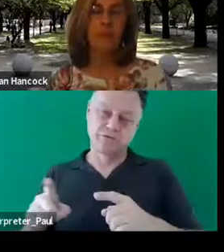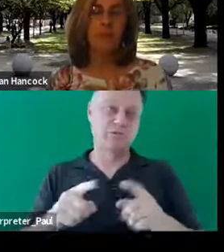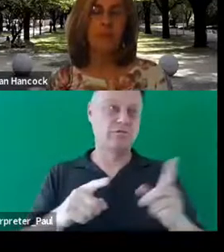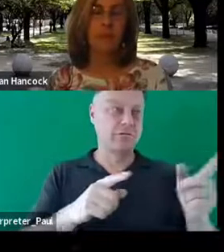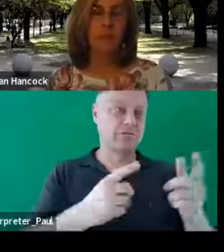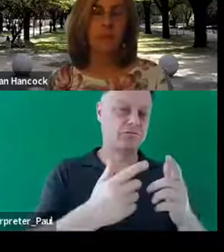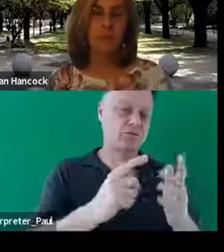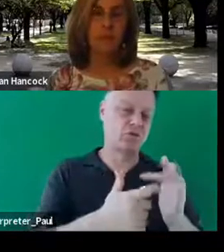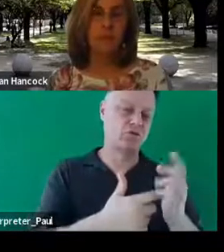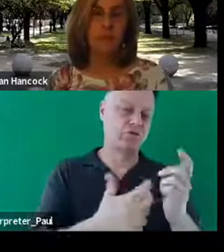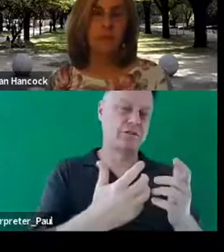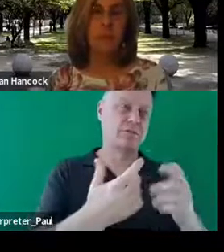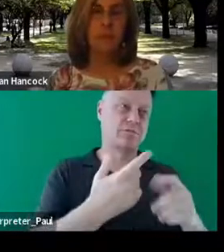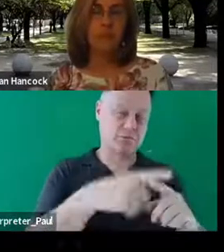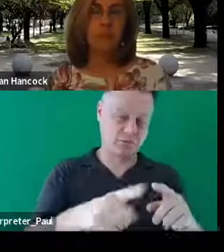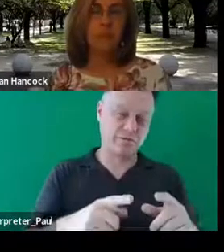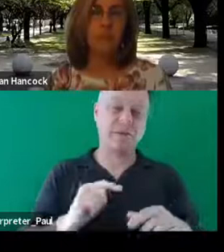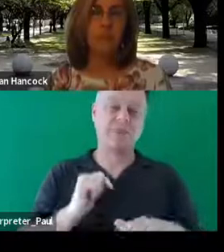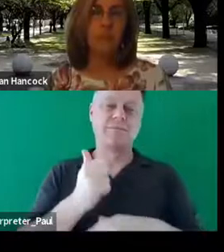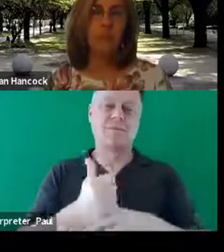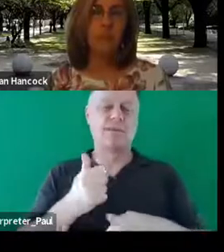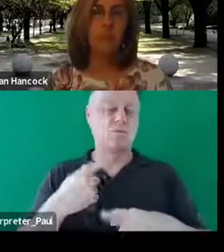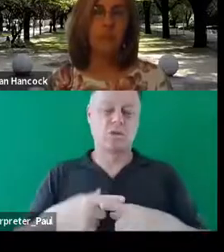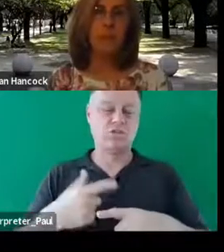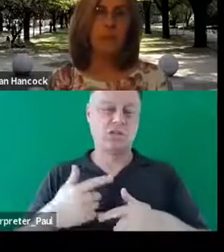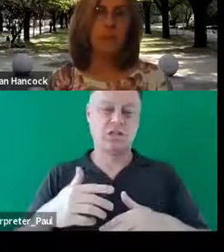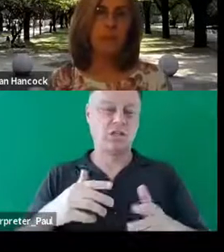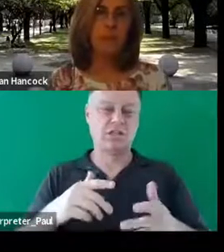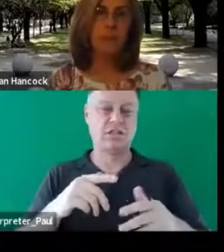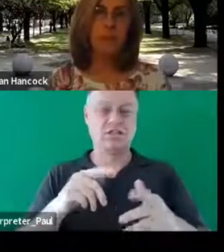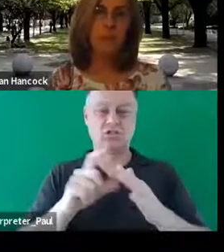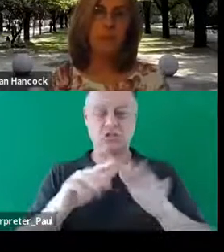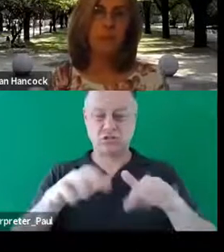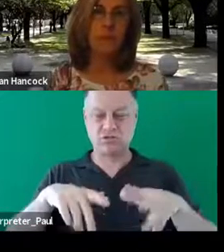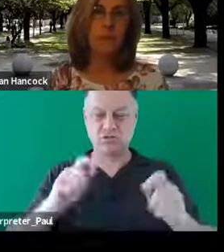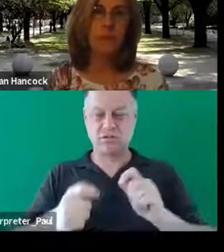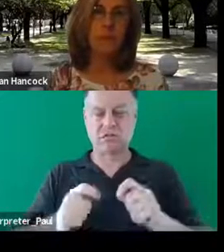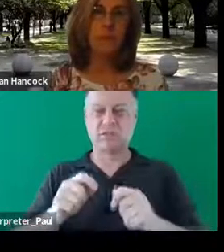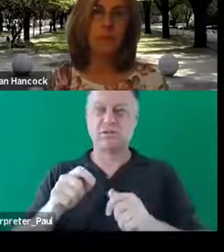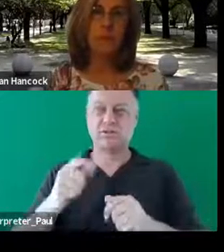quite rushed at adapting documents and recruiting and training mentors at the start of 2017,